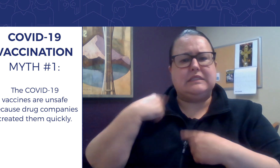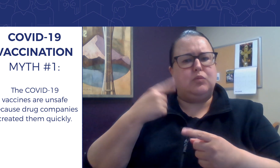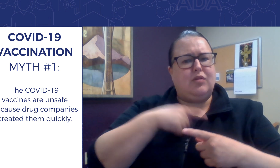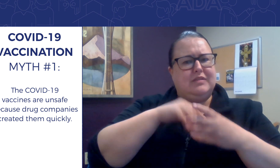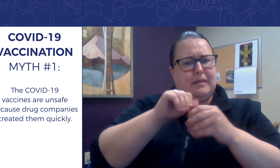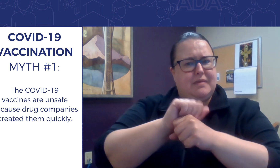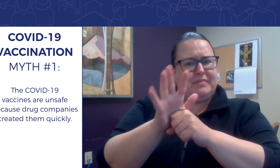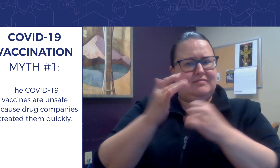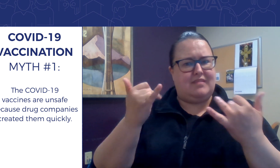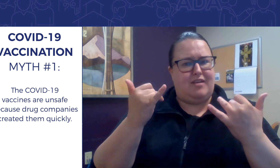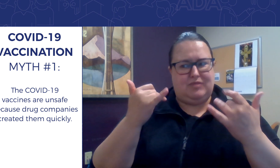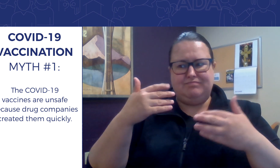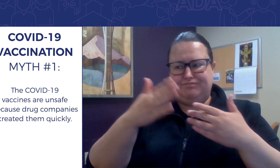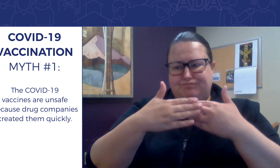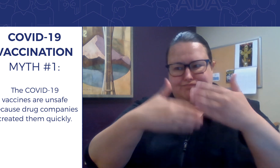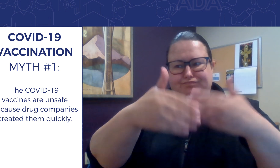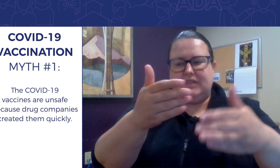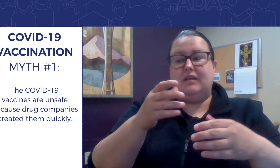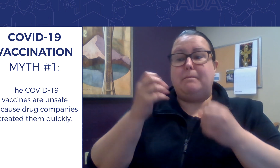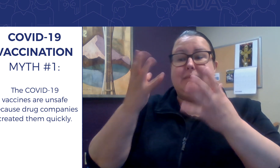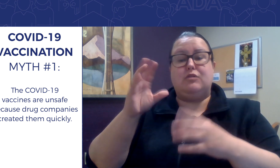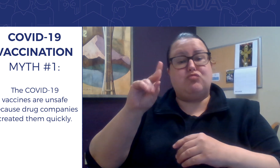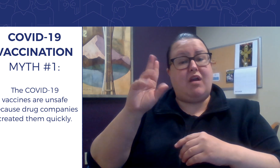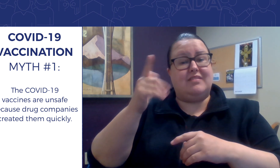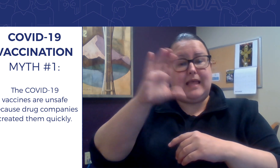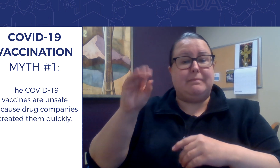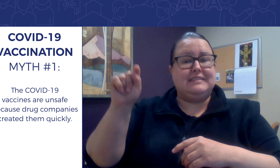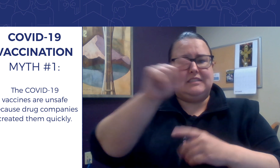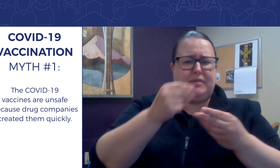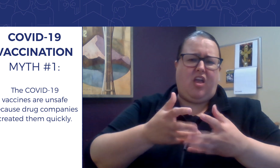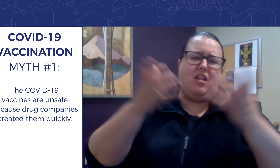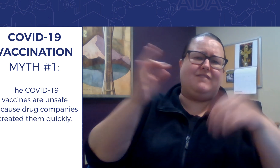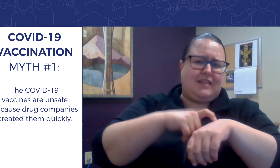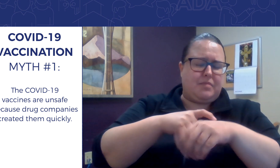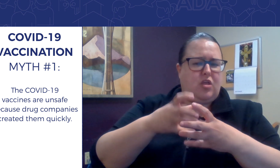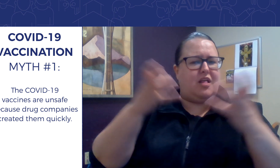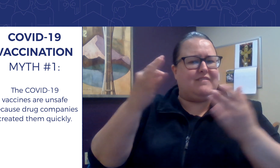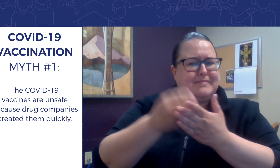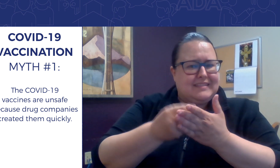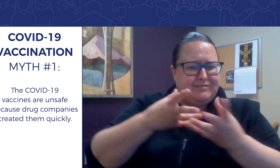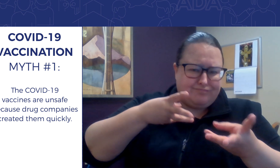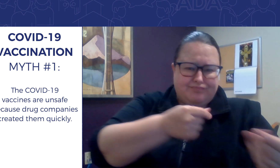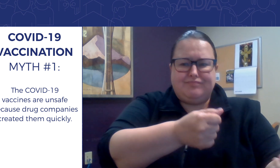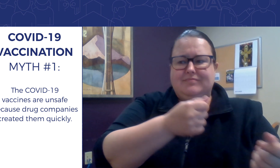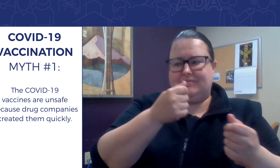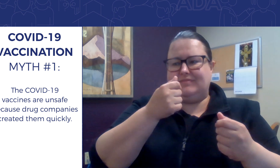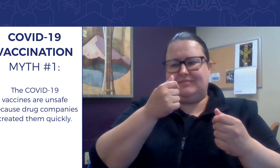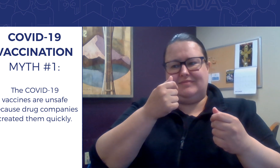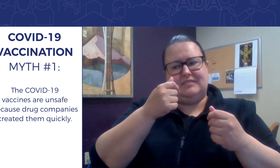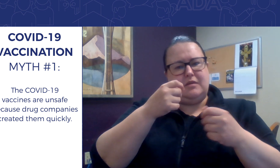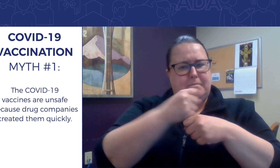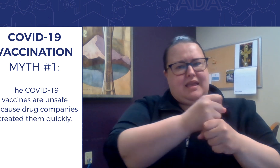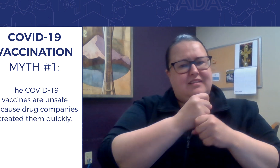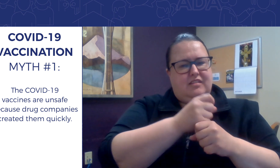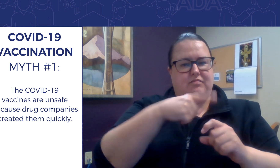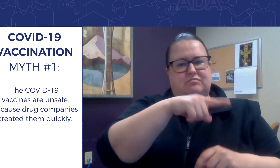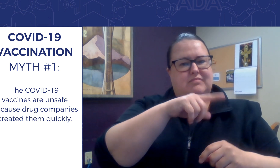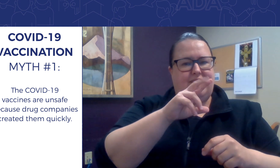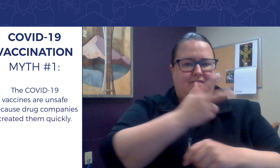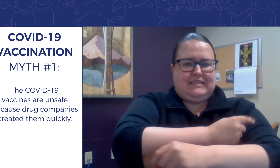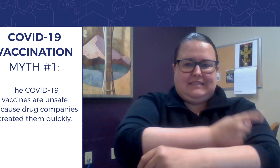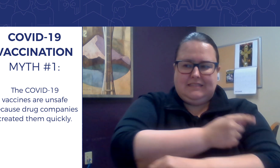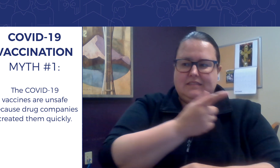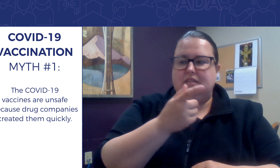Since we've been dealing with COVID, many drug companies have been using a lot of time and money to produce a vaccine.